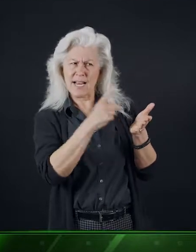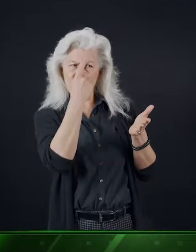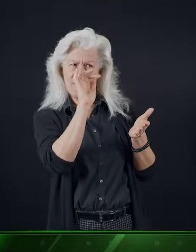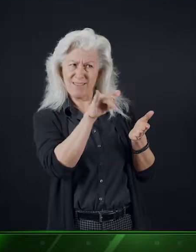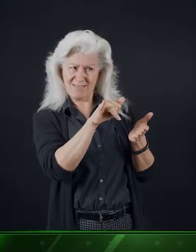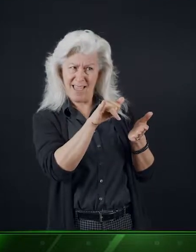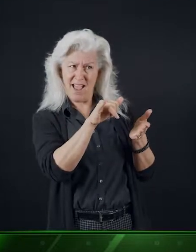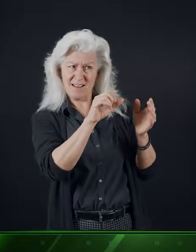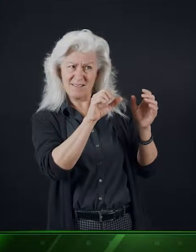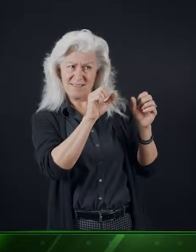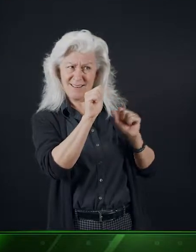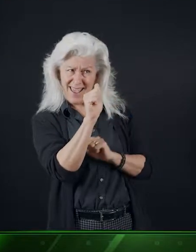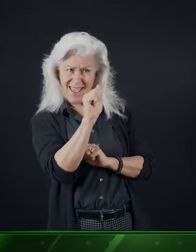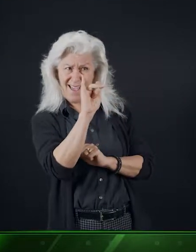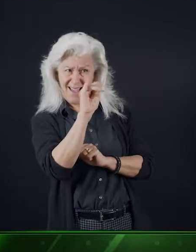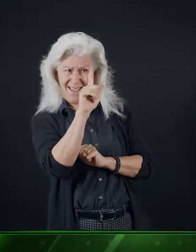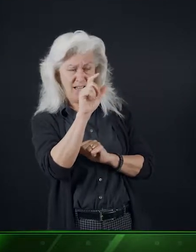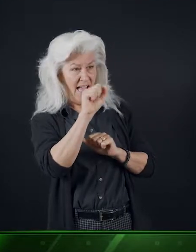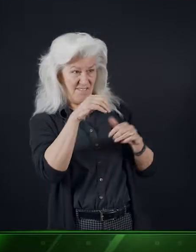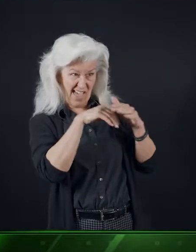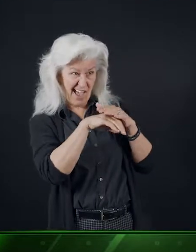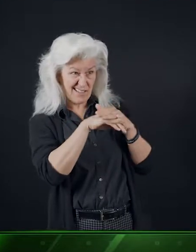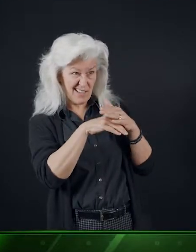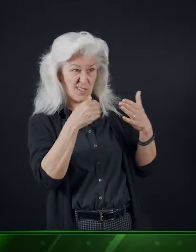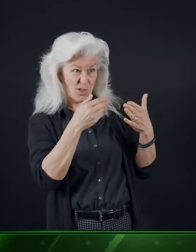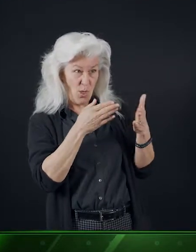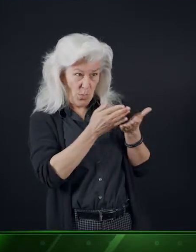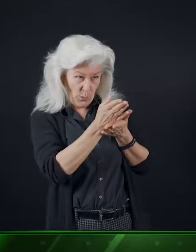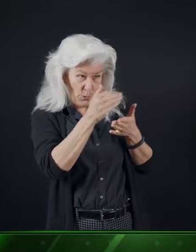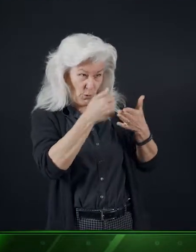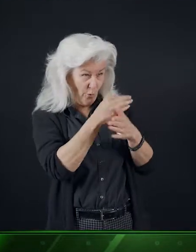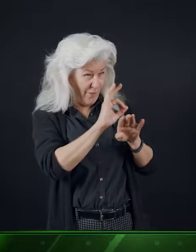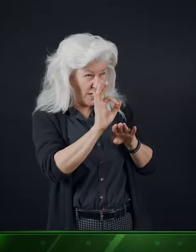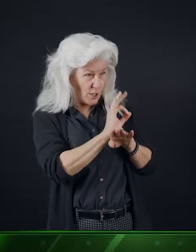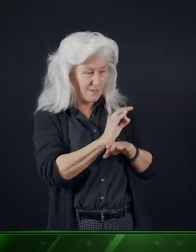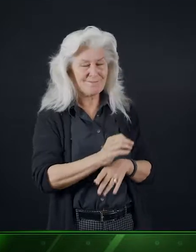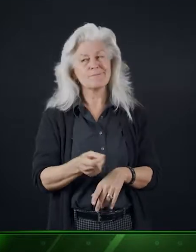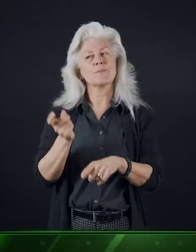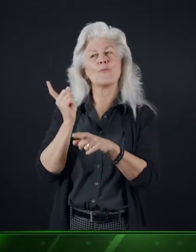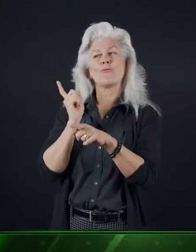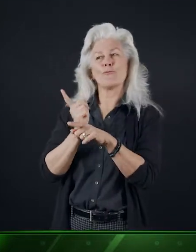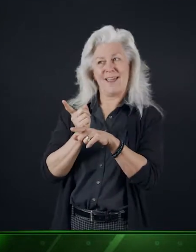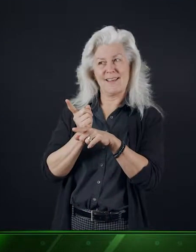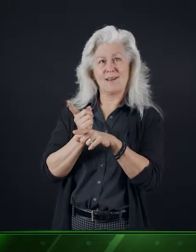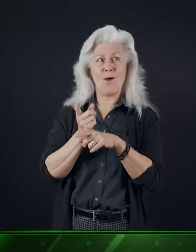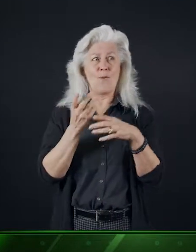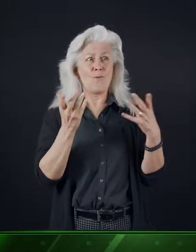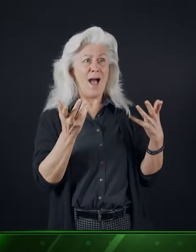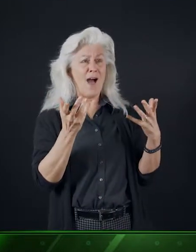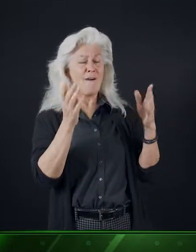you're about to tell me? -That is right. Well, then, that's fantastic, because surprise, I'm actually an Insider myself.